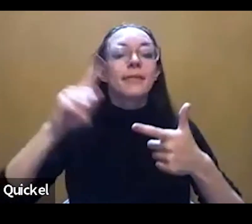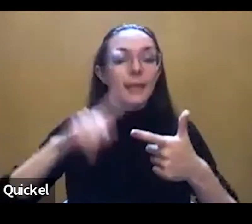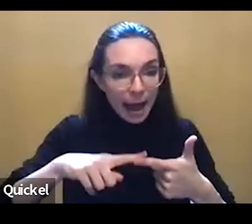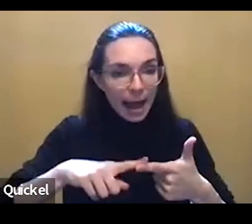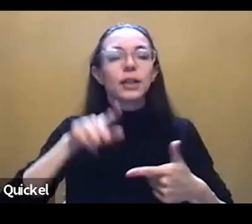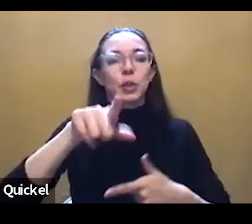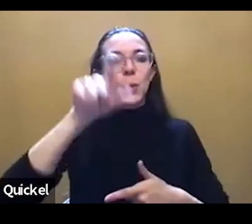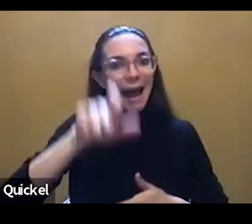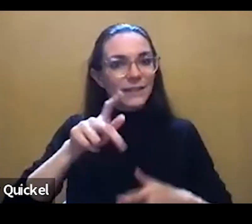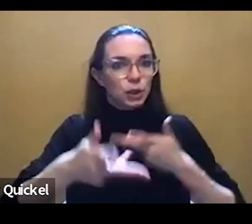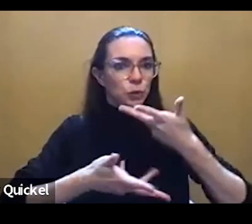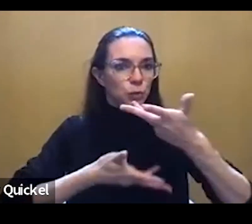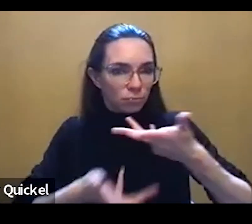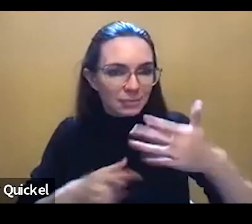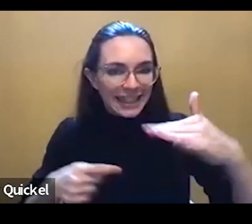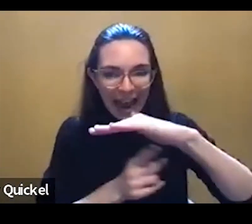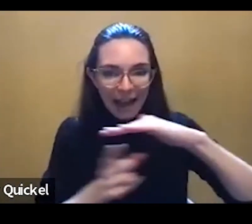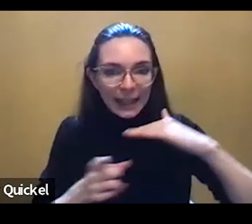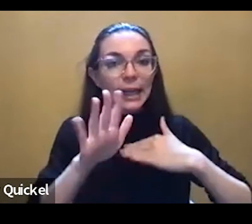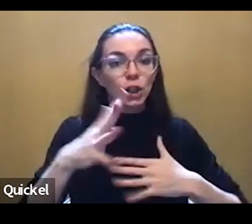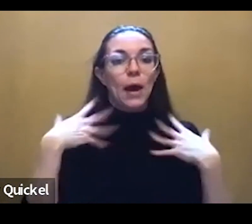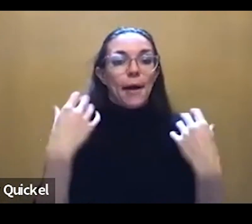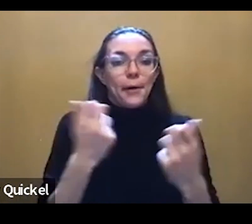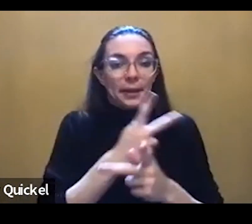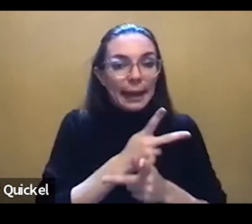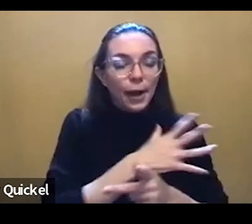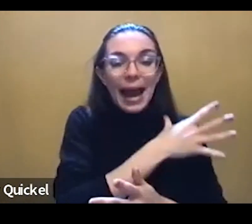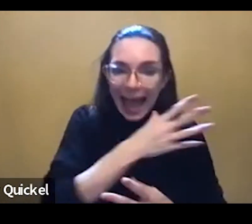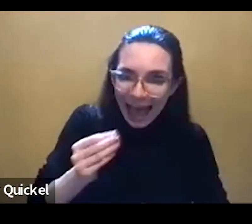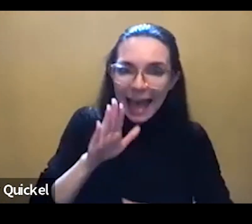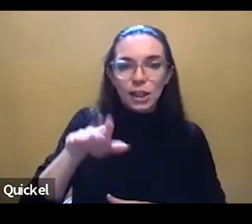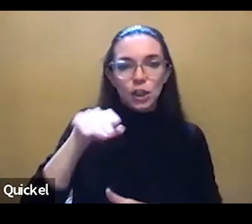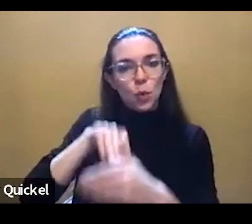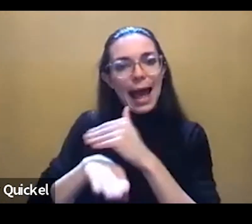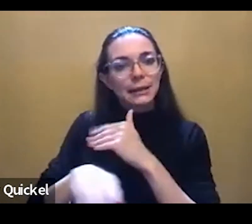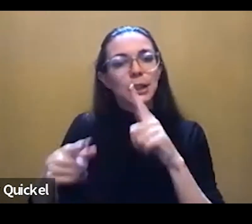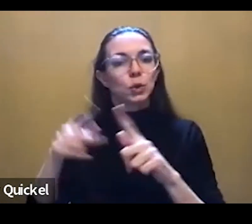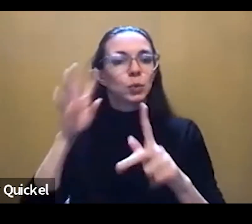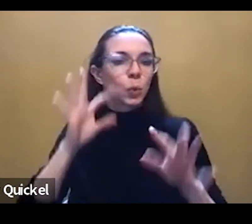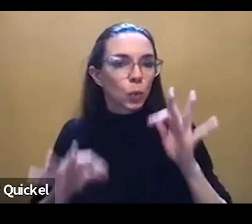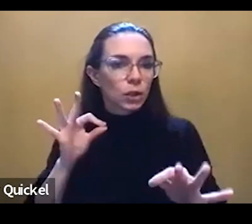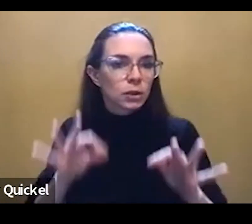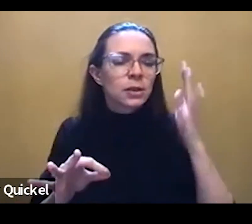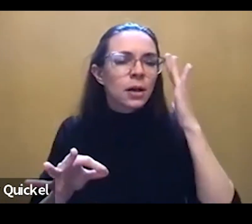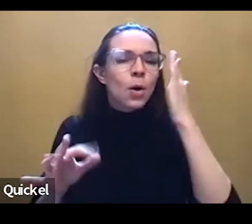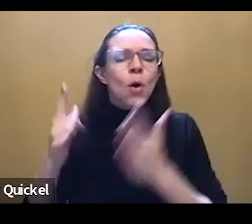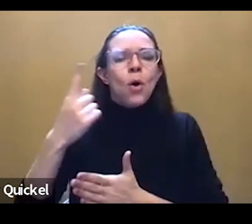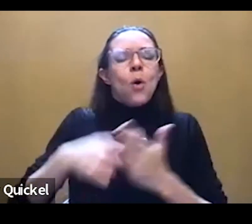health care and your access to the courts, what would